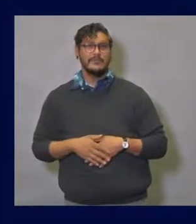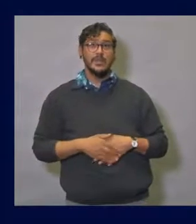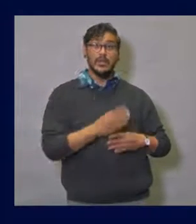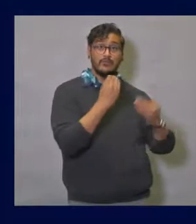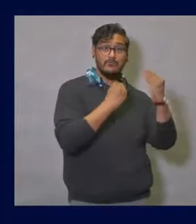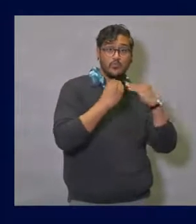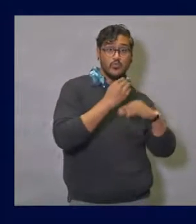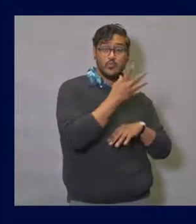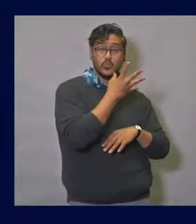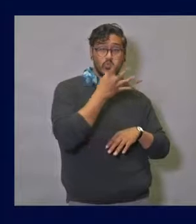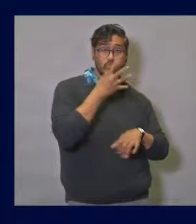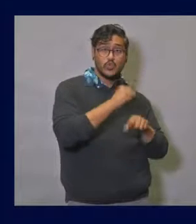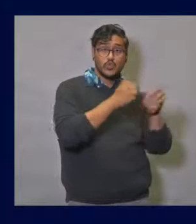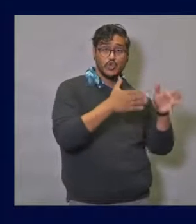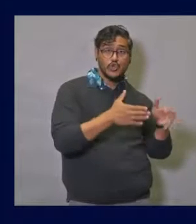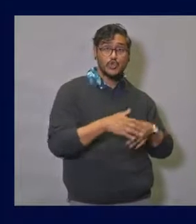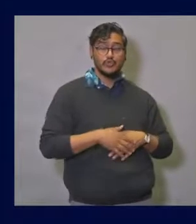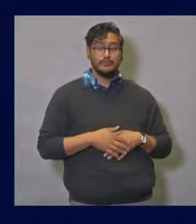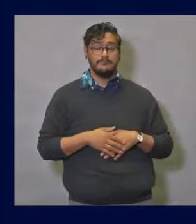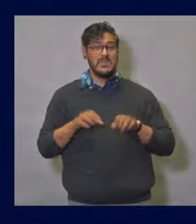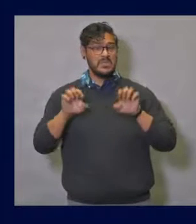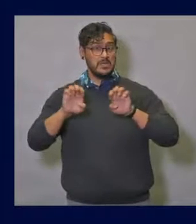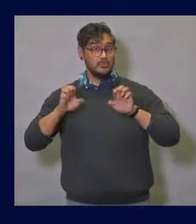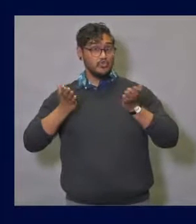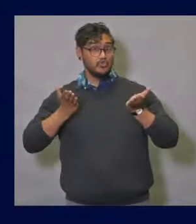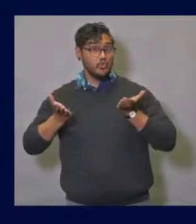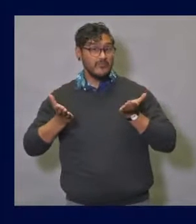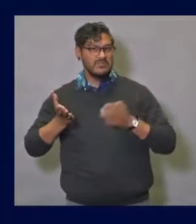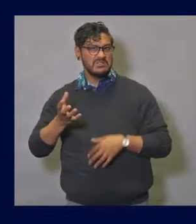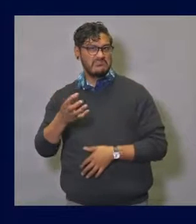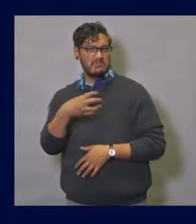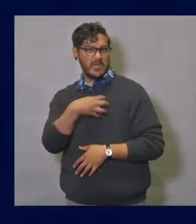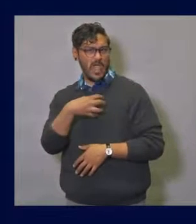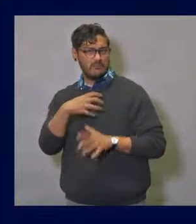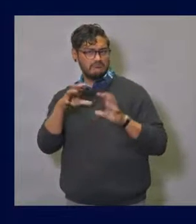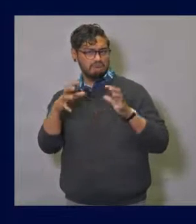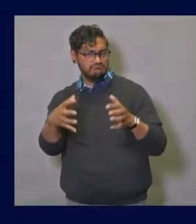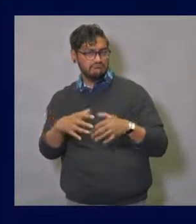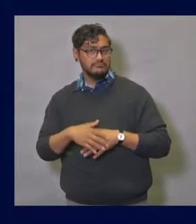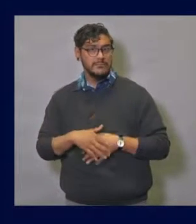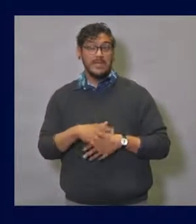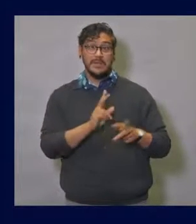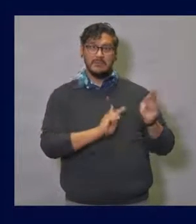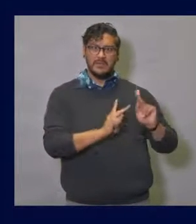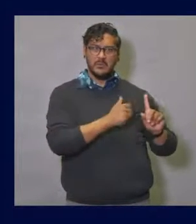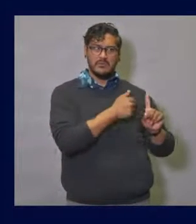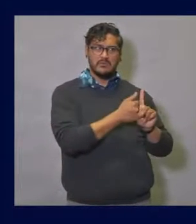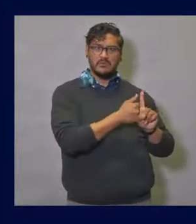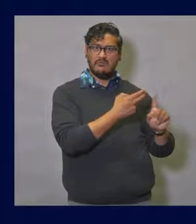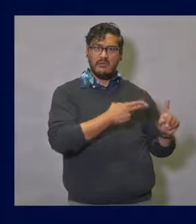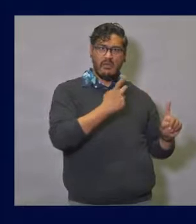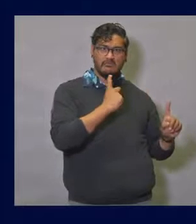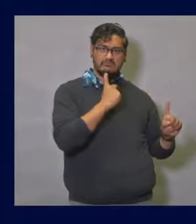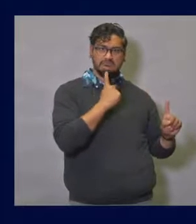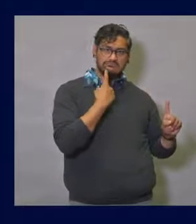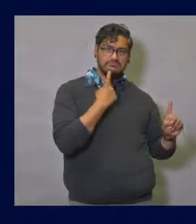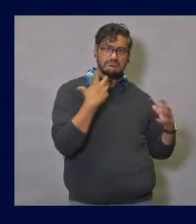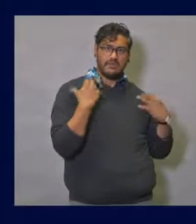CHILDCARE WORKERS, FOOD AND